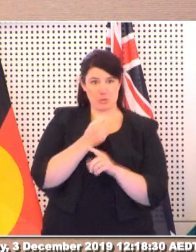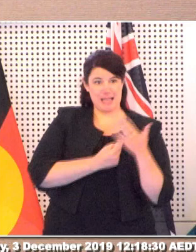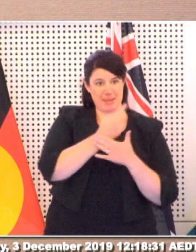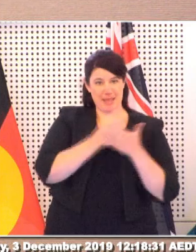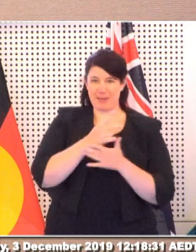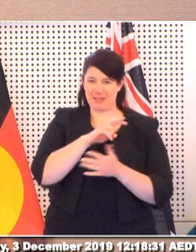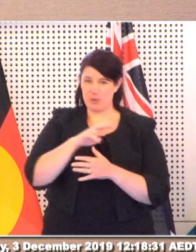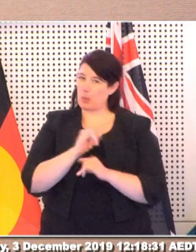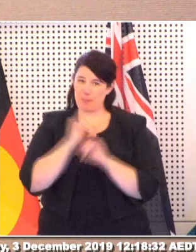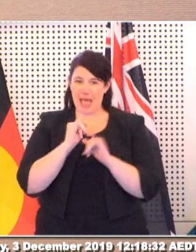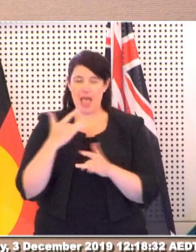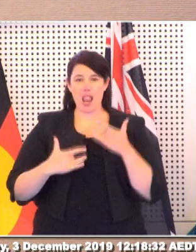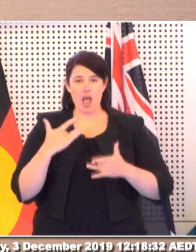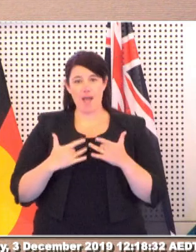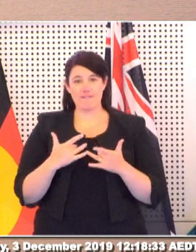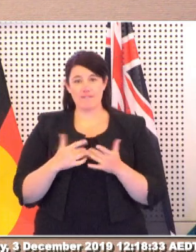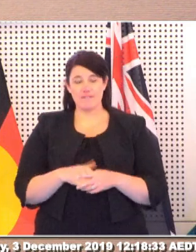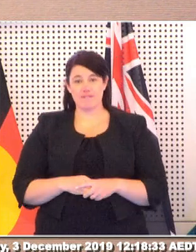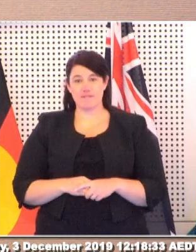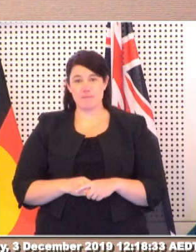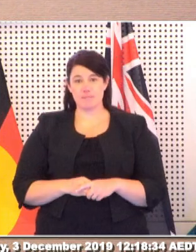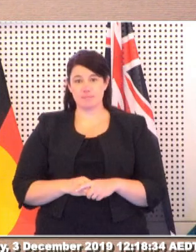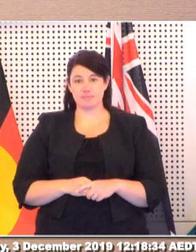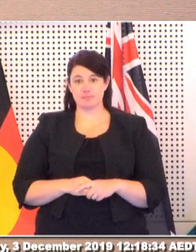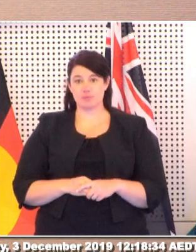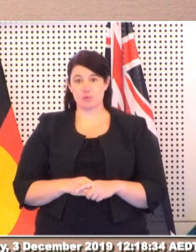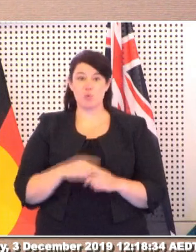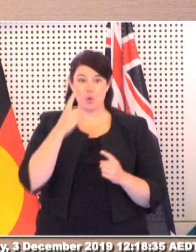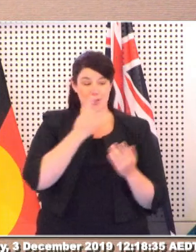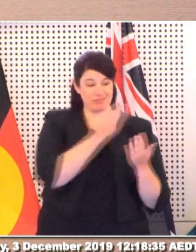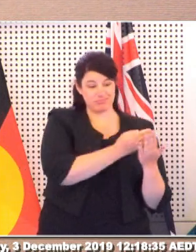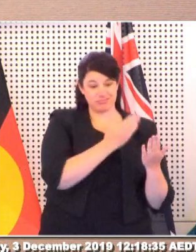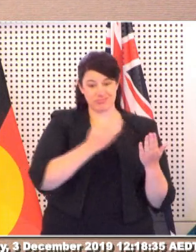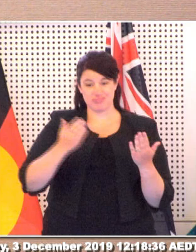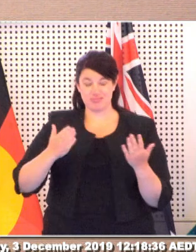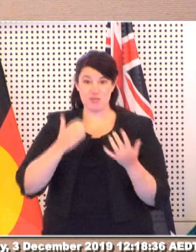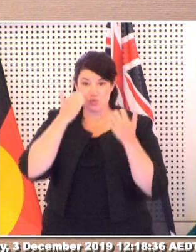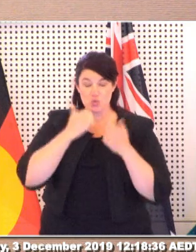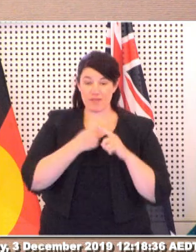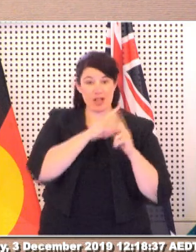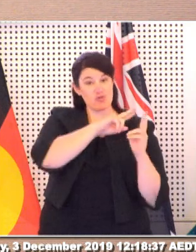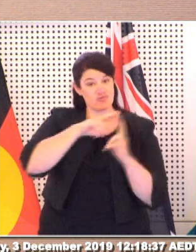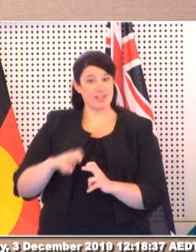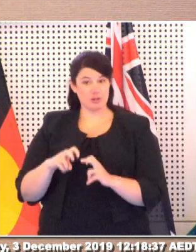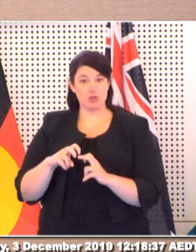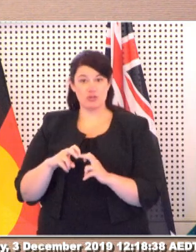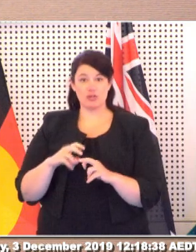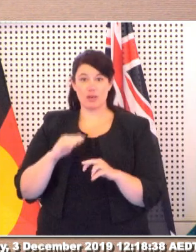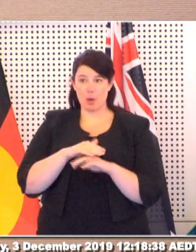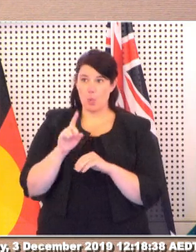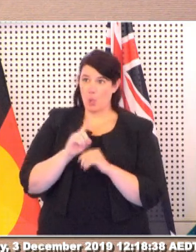So to come from the evidence about the things that help people to have a